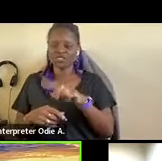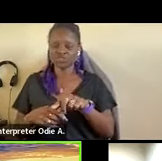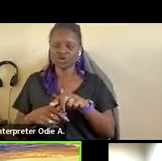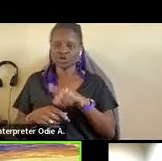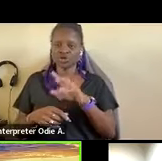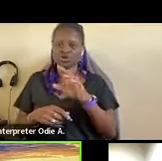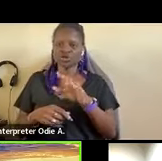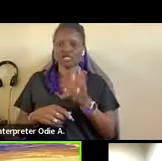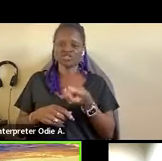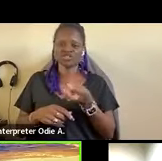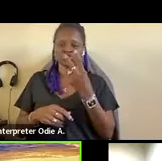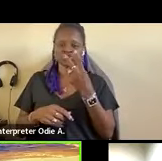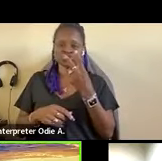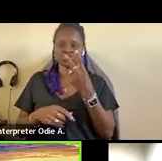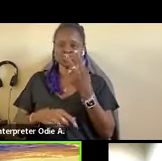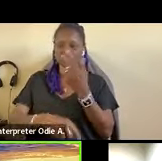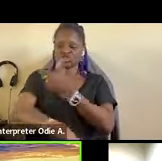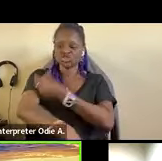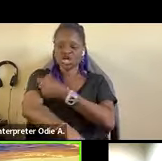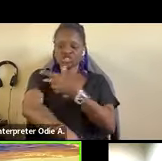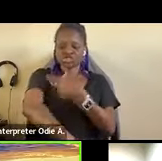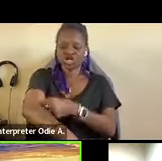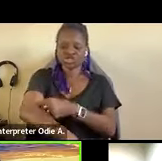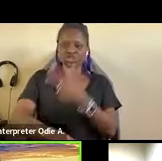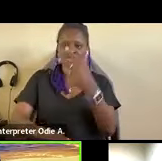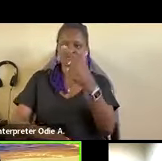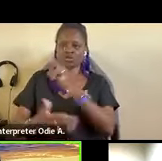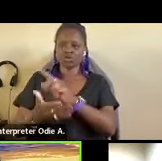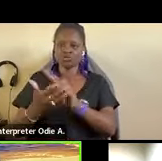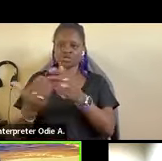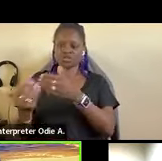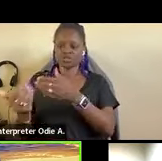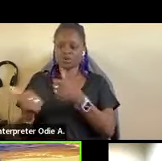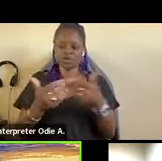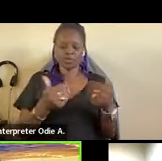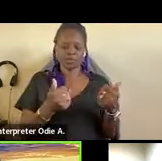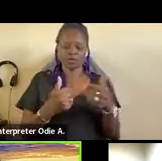shots, three weeks apart, followed by third dose at least two months later.